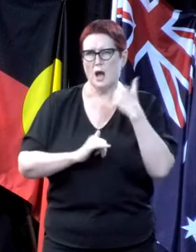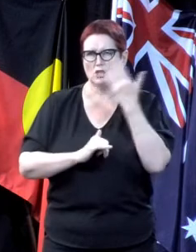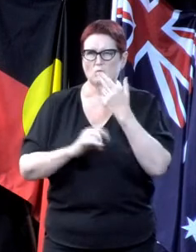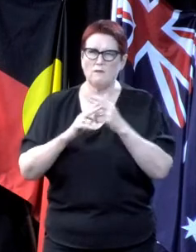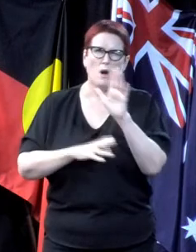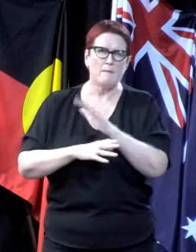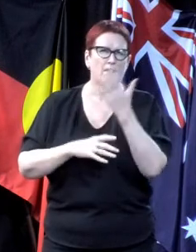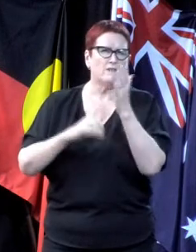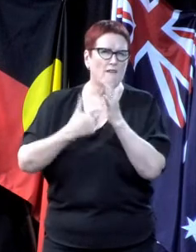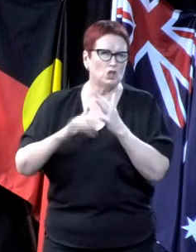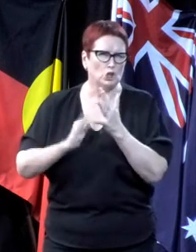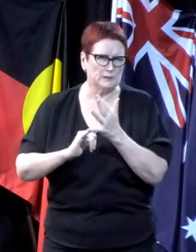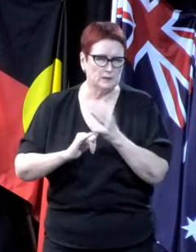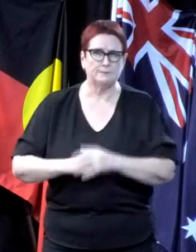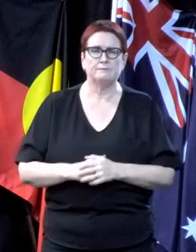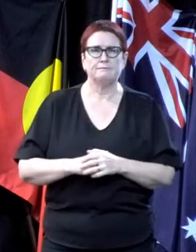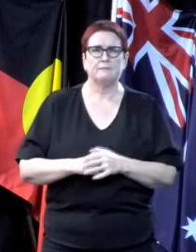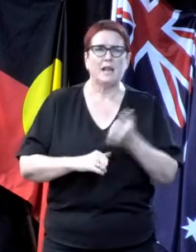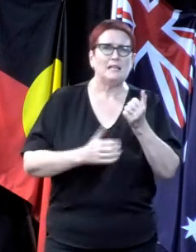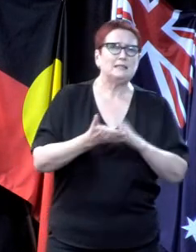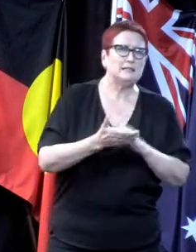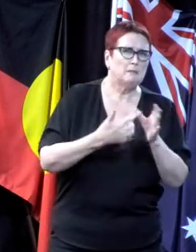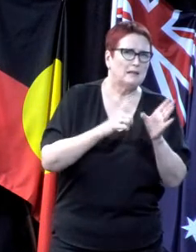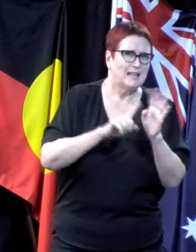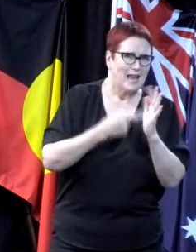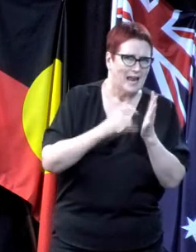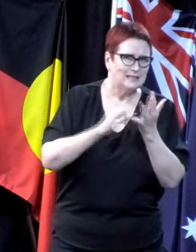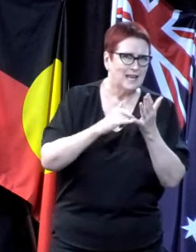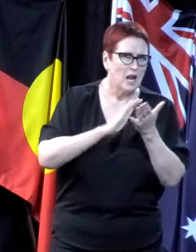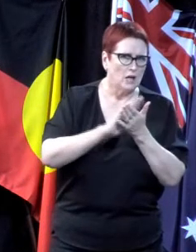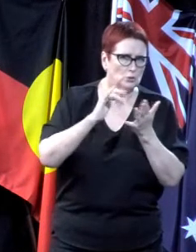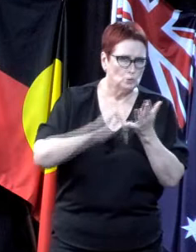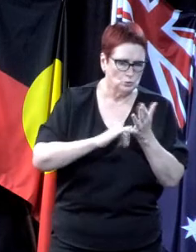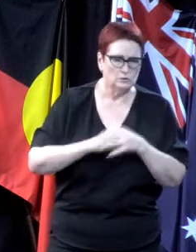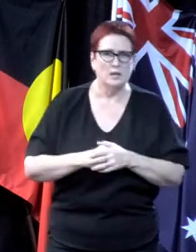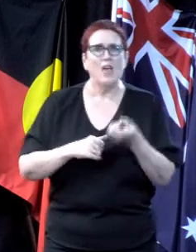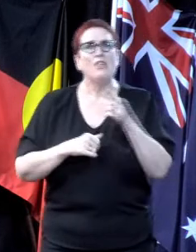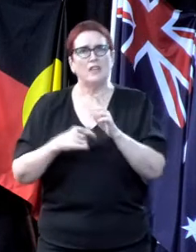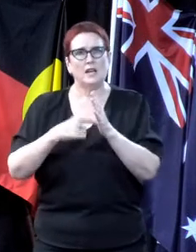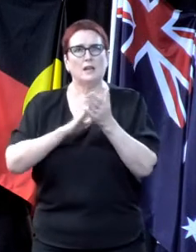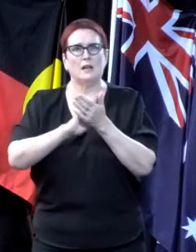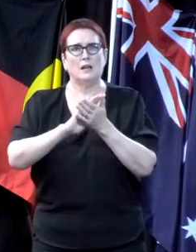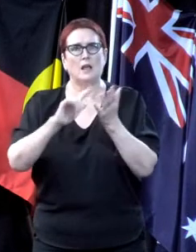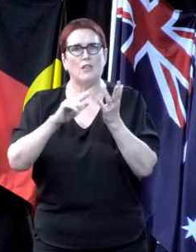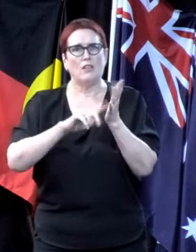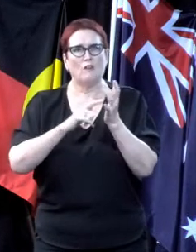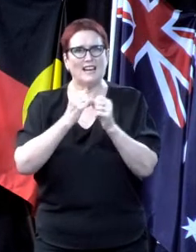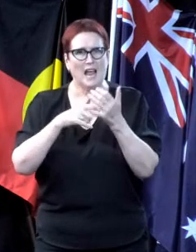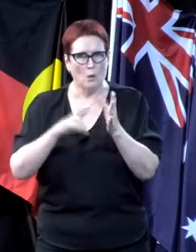Six months at Ayr State High School, acting for a year at Thuringowa State High School, and then permanently appointed there in 2013. DR MELLIFONT: Okay.